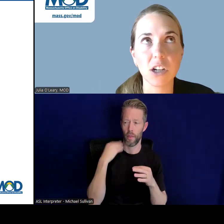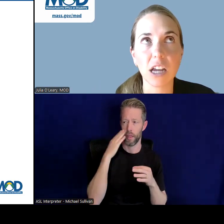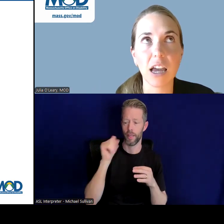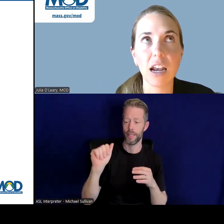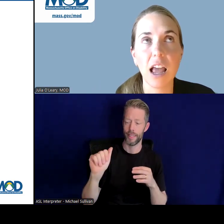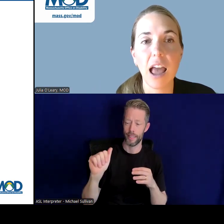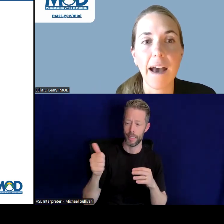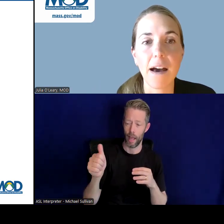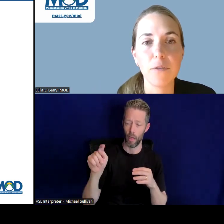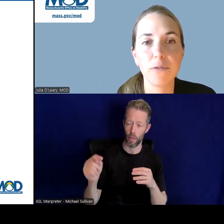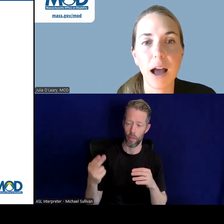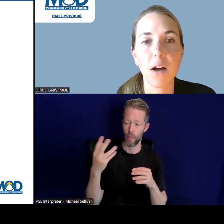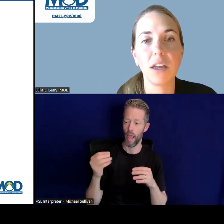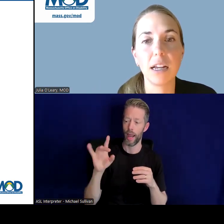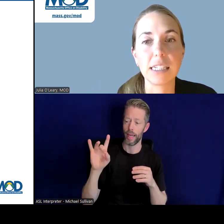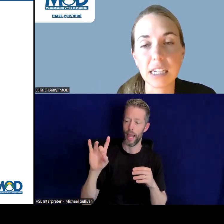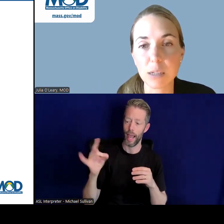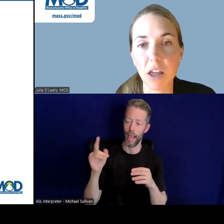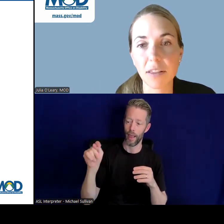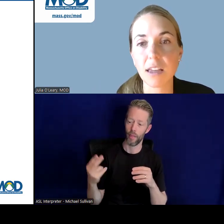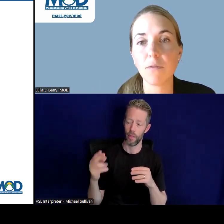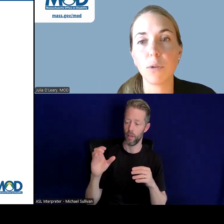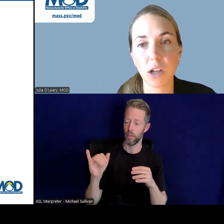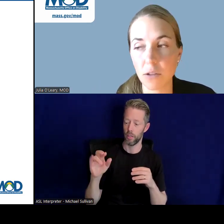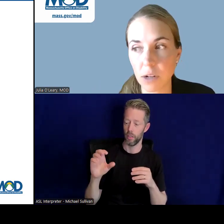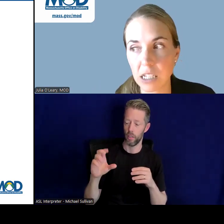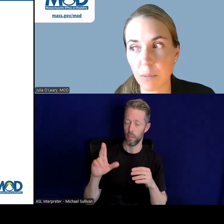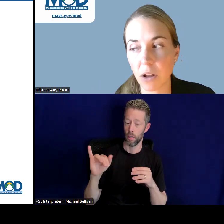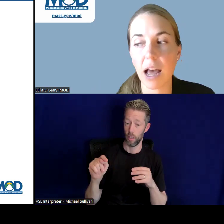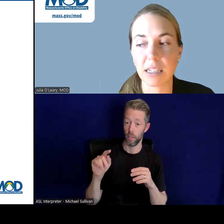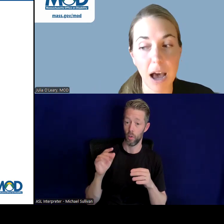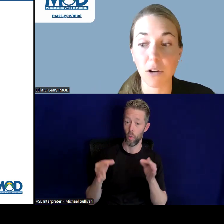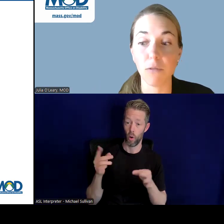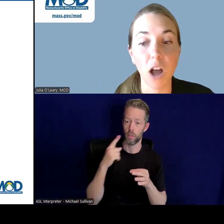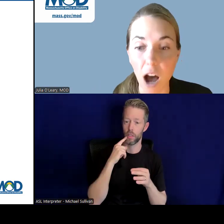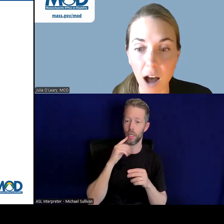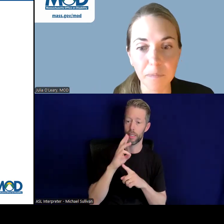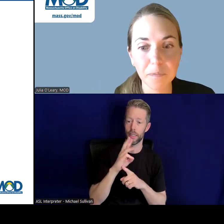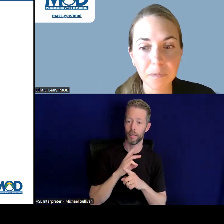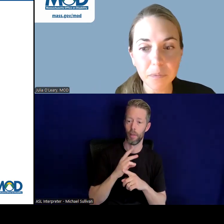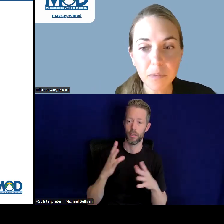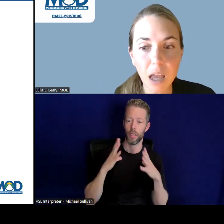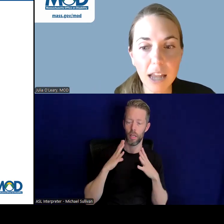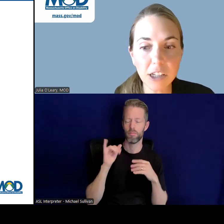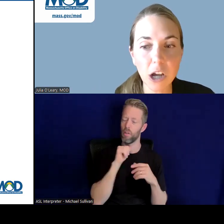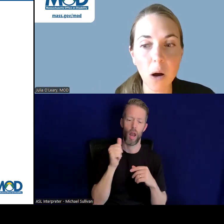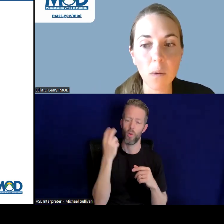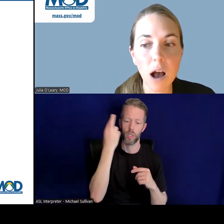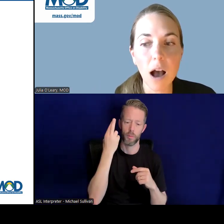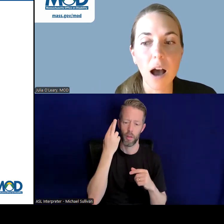And Courts, specifically the 10th circuit and 8th circuit have found that a six-month leave was unreasonable as a matter of law.